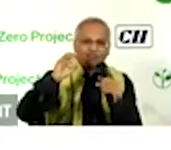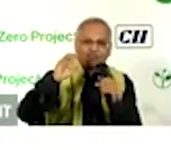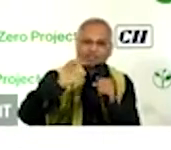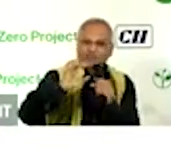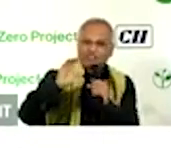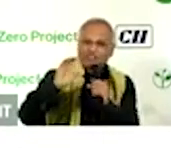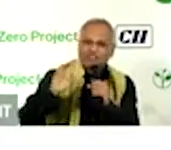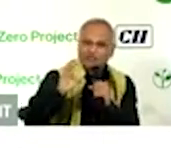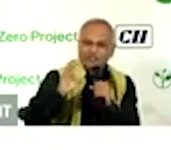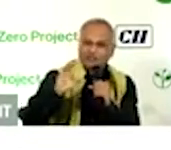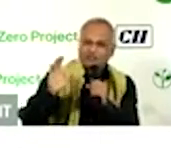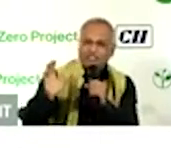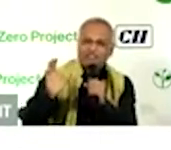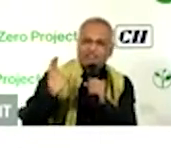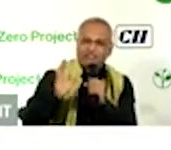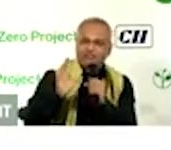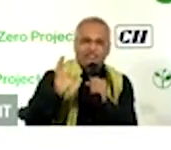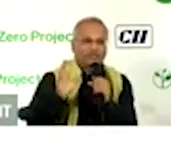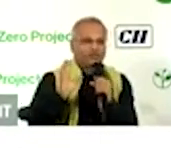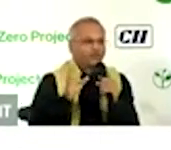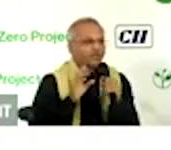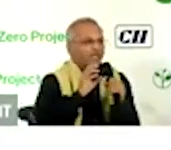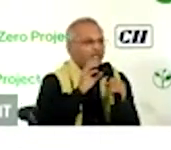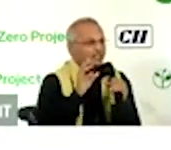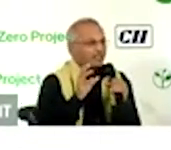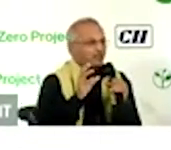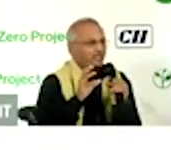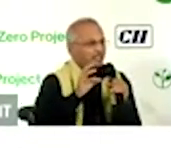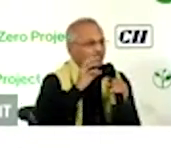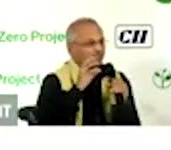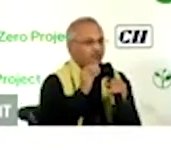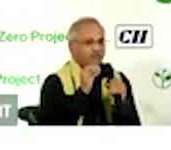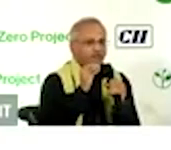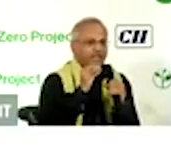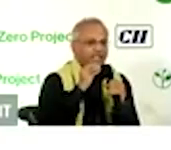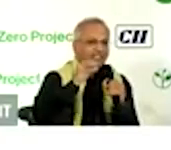So that was a solution. What is the solution of potato now? They did even fantastic.